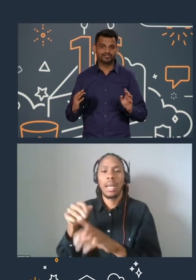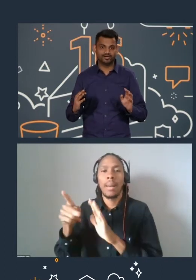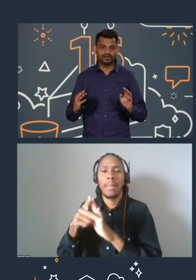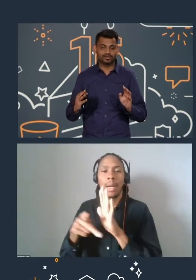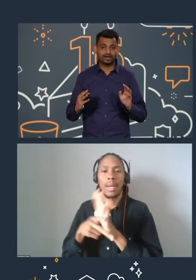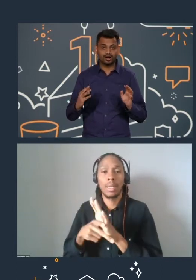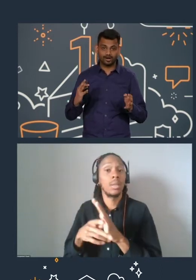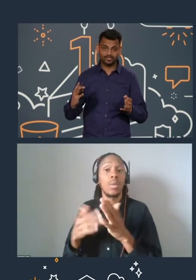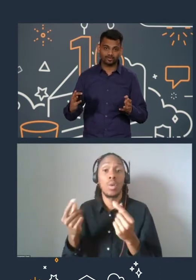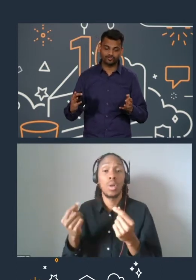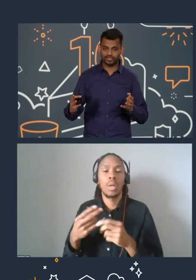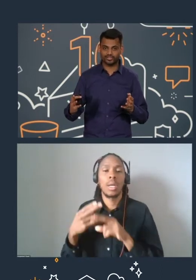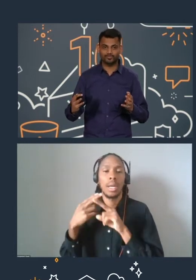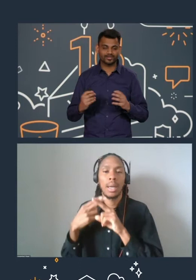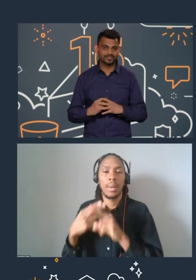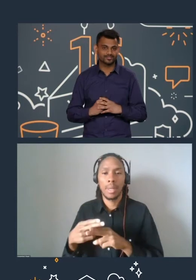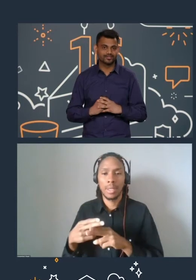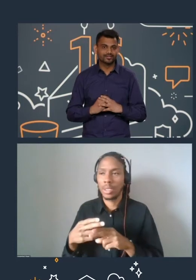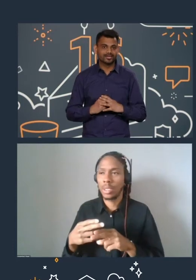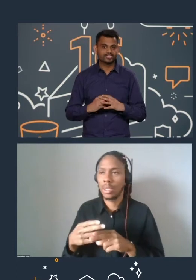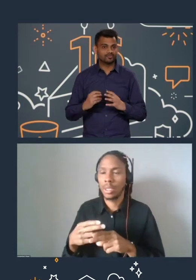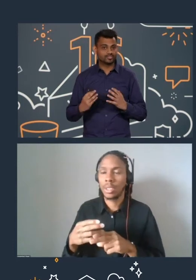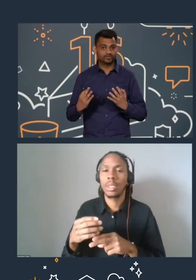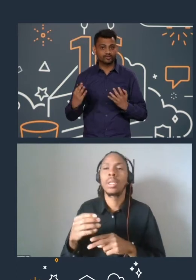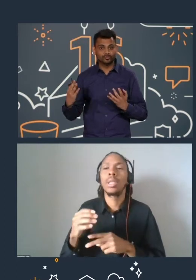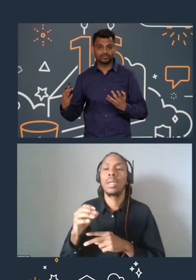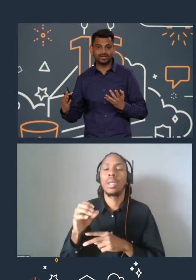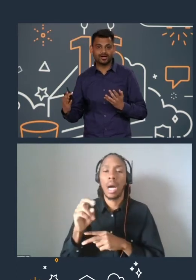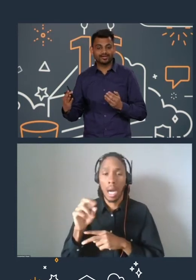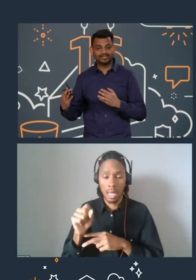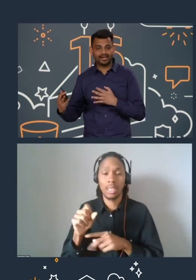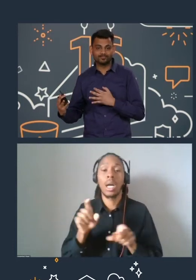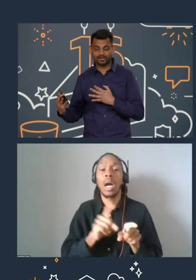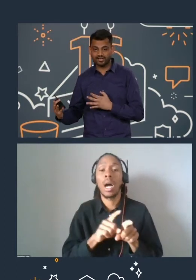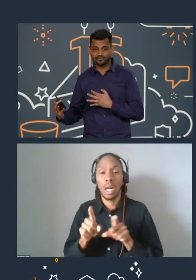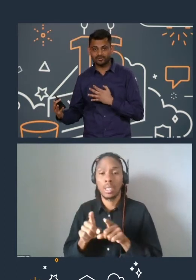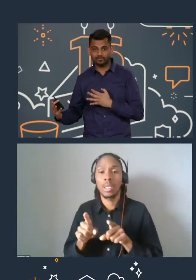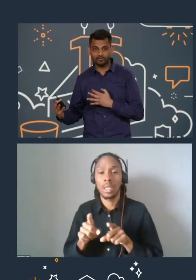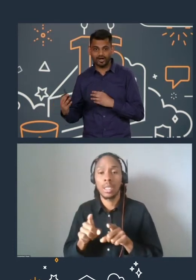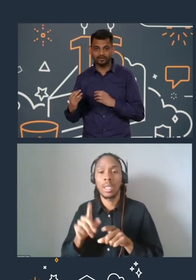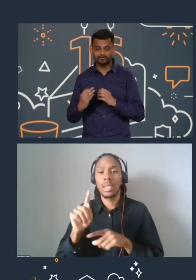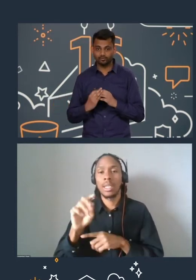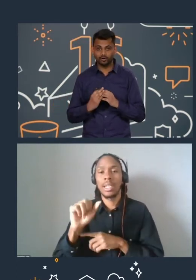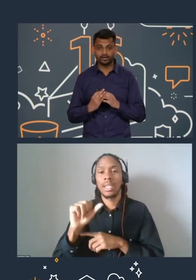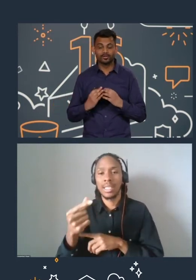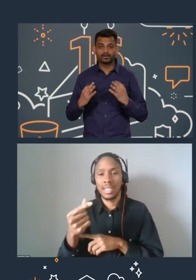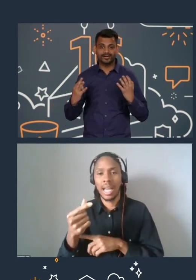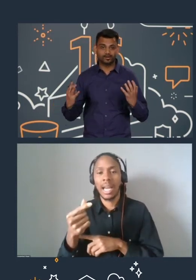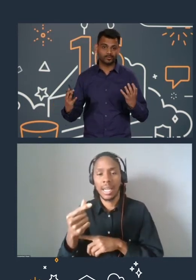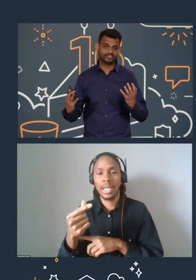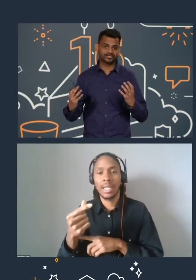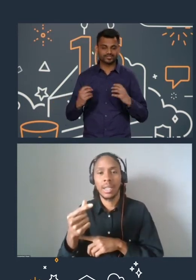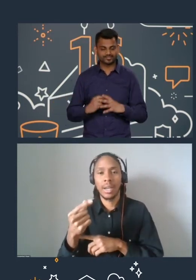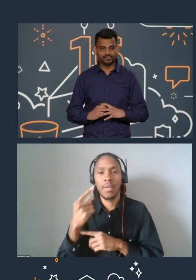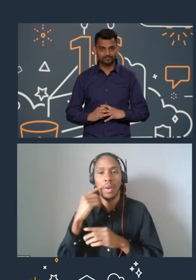the ARNs of your S3 buckets, as well as you can use the tagging mechanism that we provide for data protection at scale.